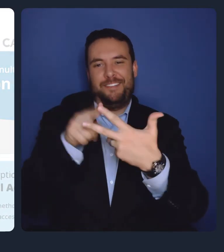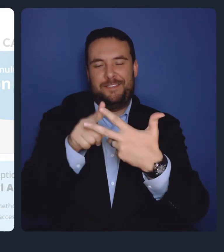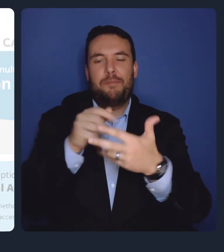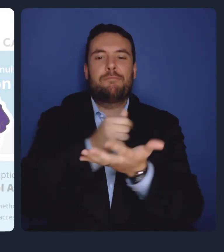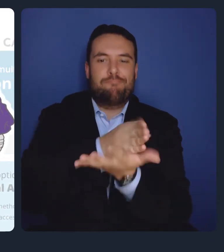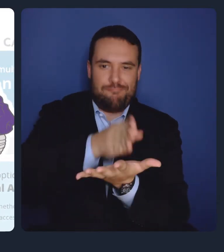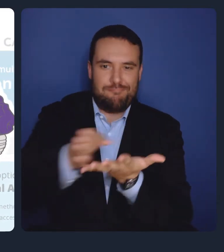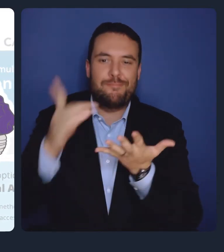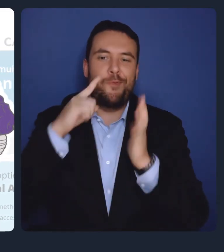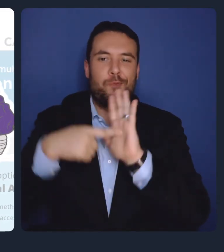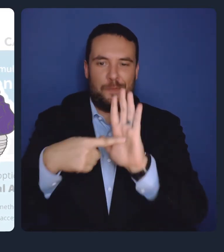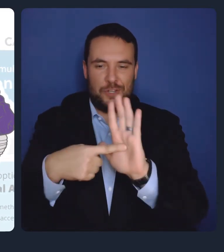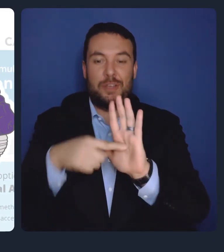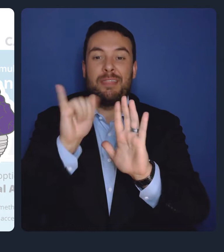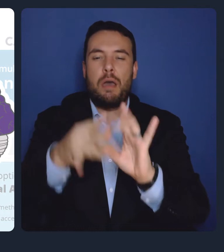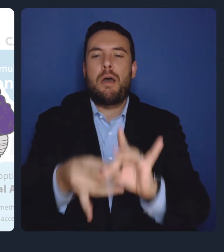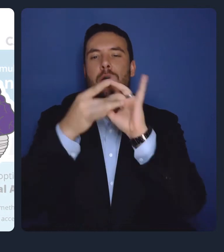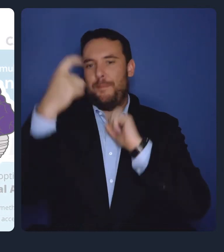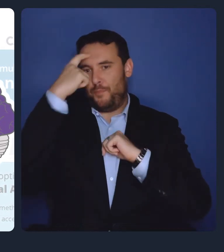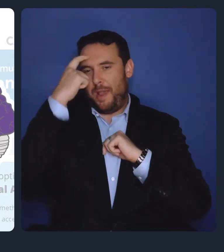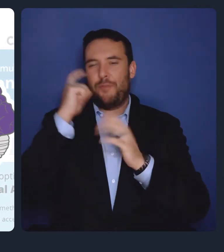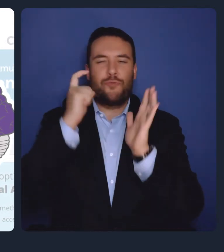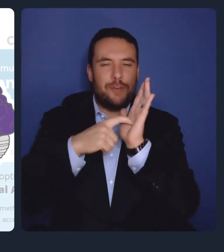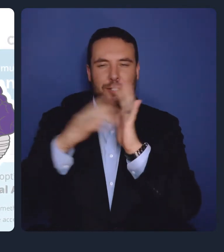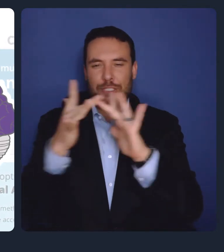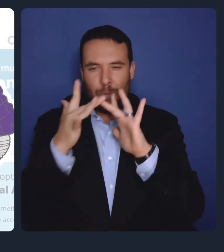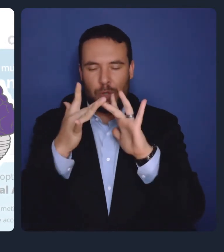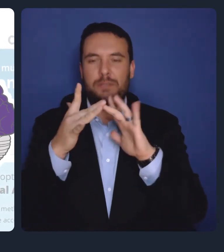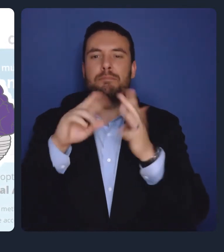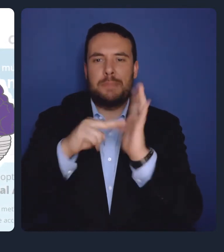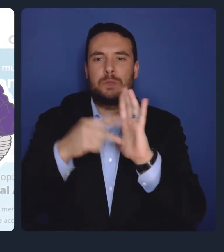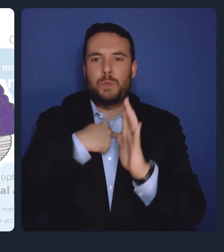based on the Recognition Networks of the brain which support us to take in information and make sense of it.